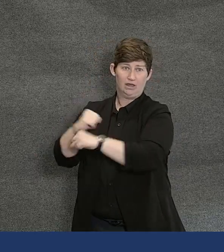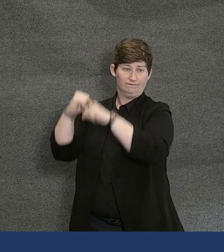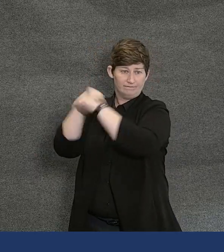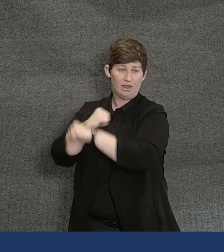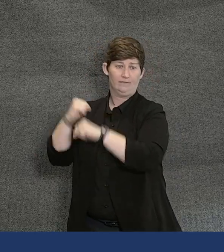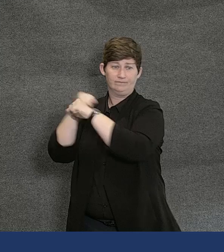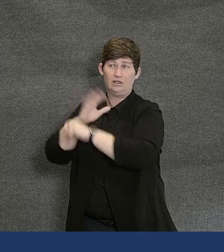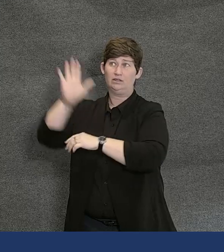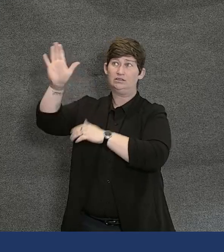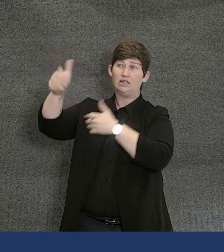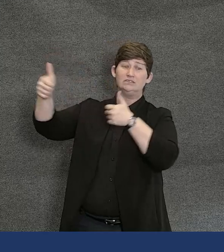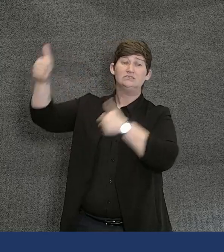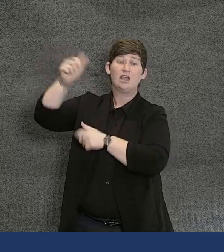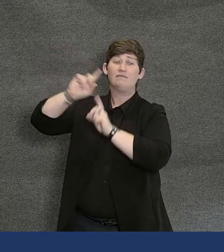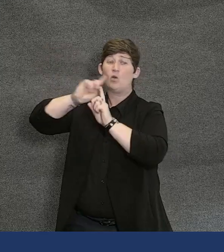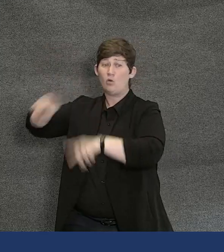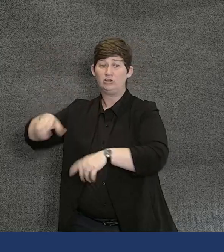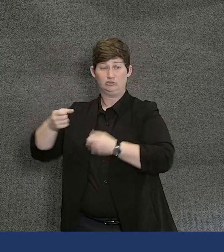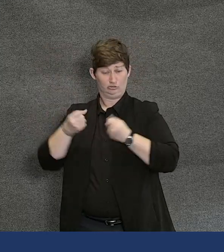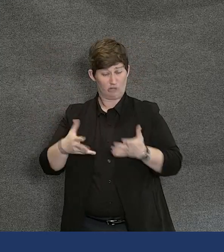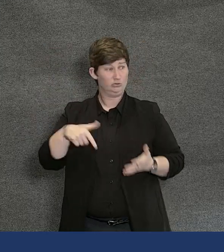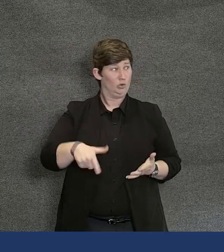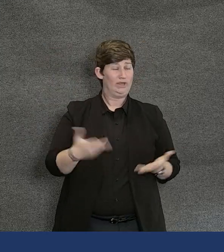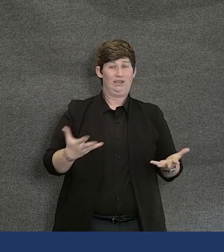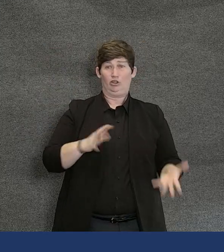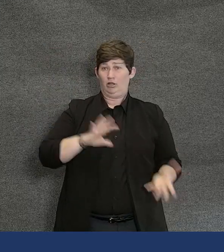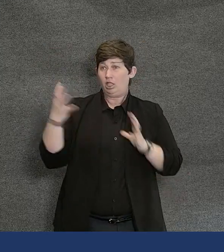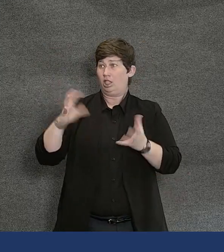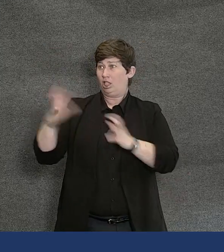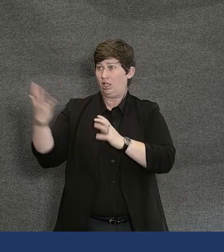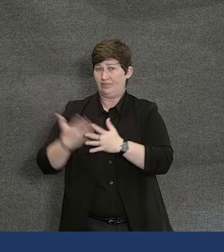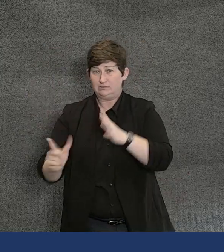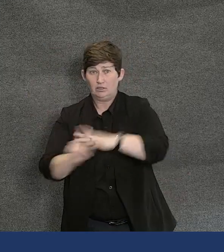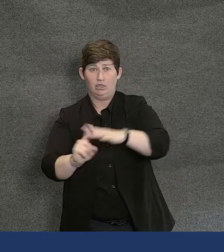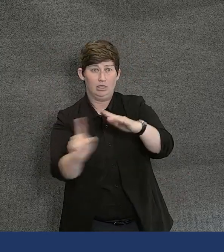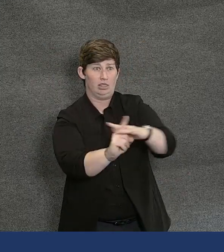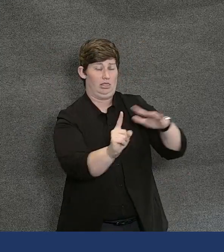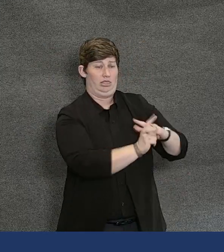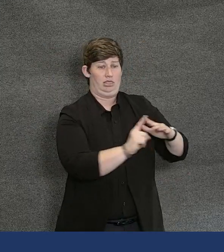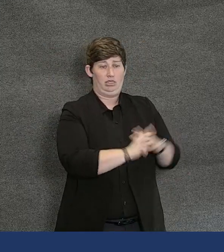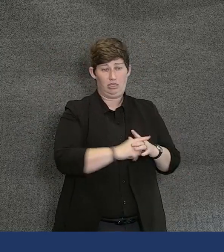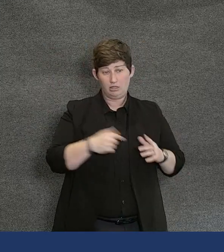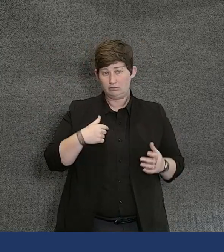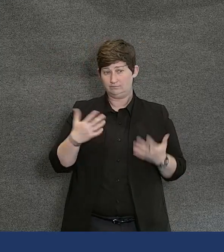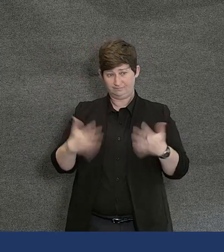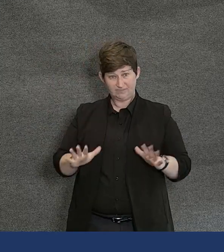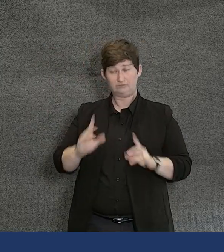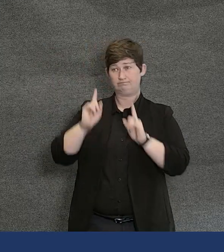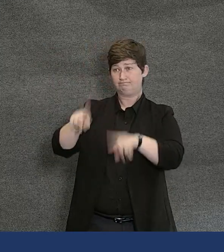across the country. I've been to many town halls, and I've heard Minnesotans express concerns